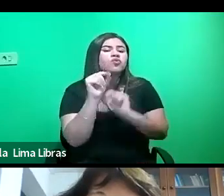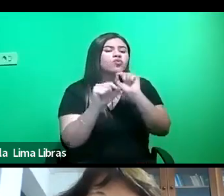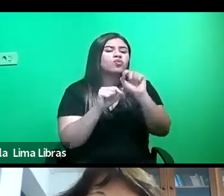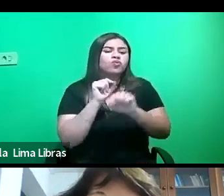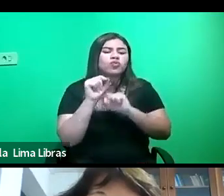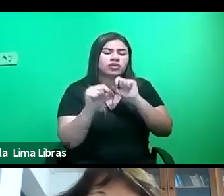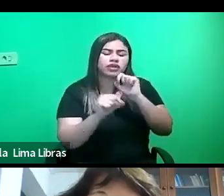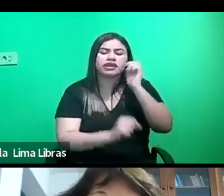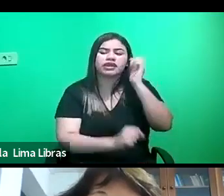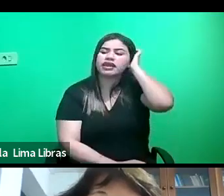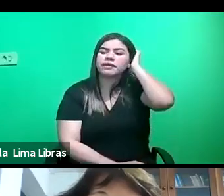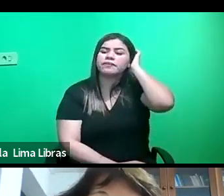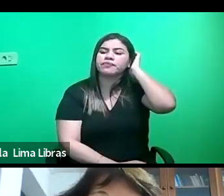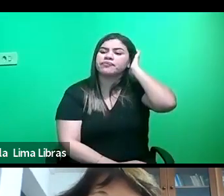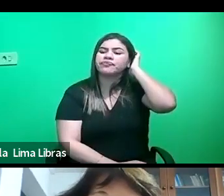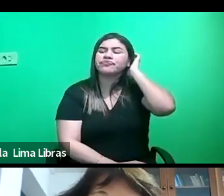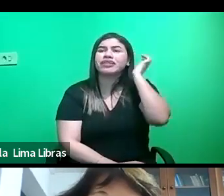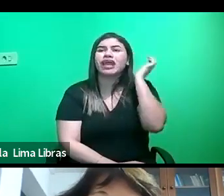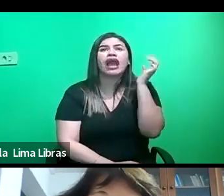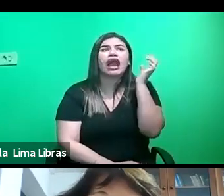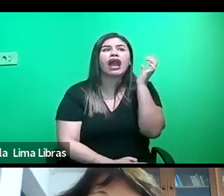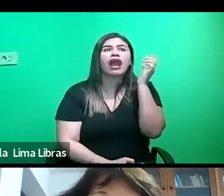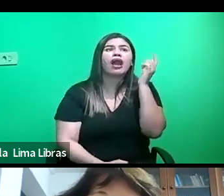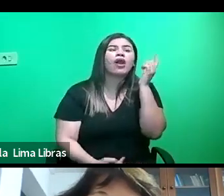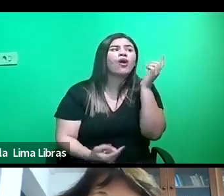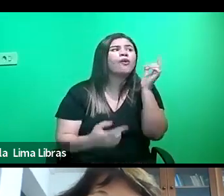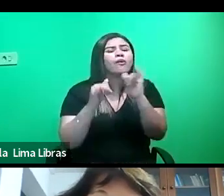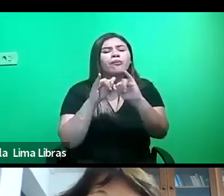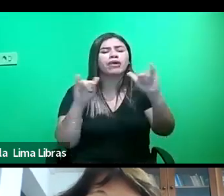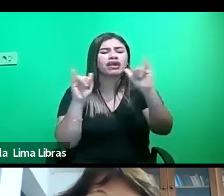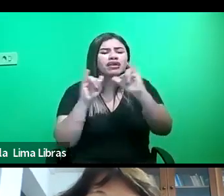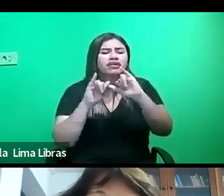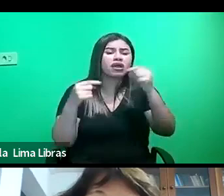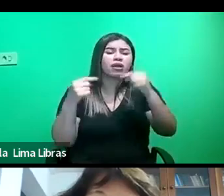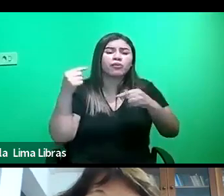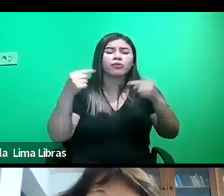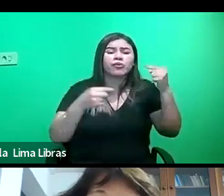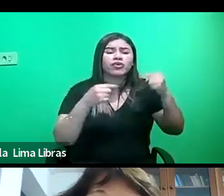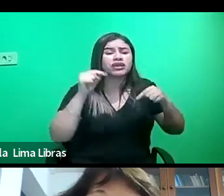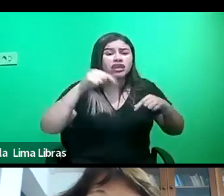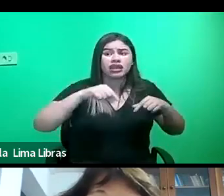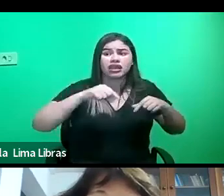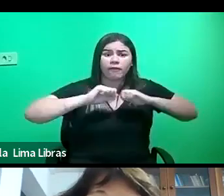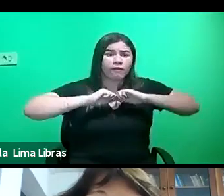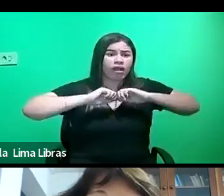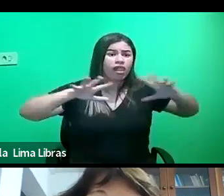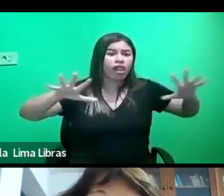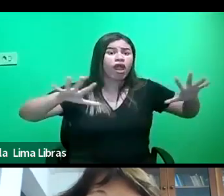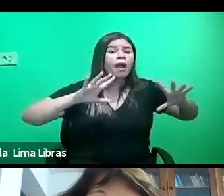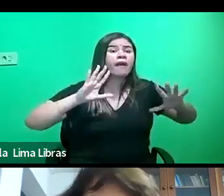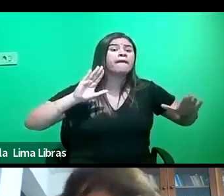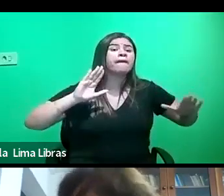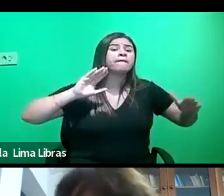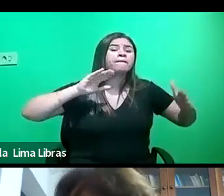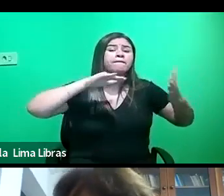immense here in in the Uk is, is is immense. but it in the end it doesn't work it it doesn't it doesn't work because it's the